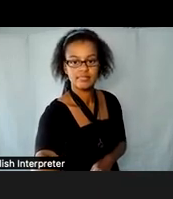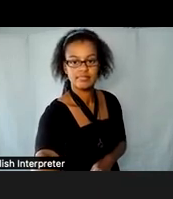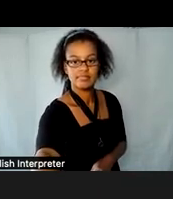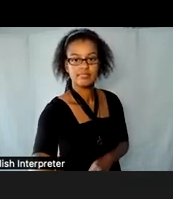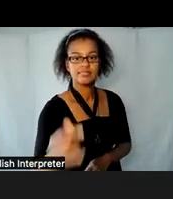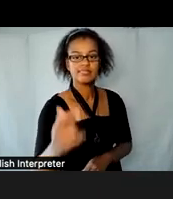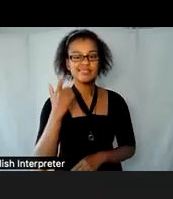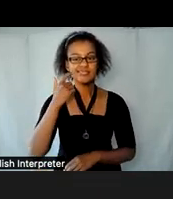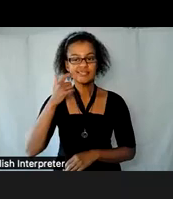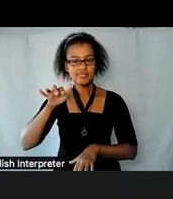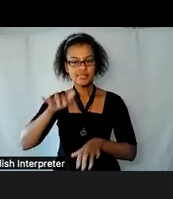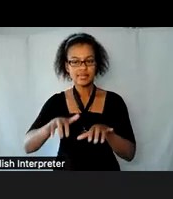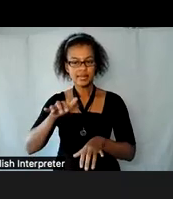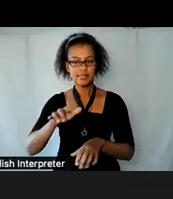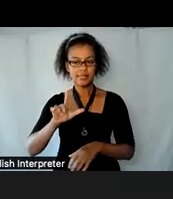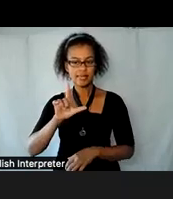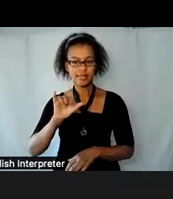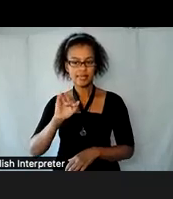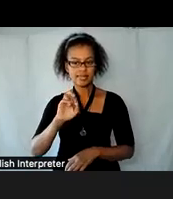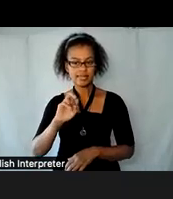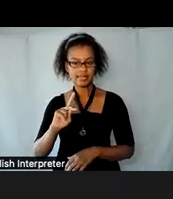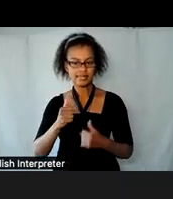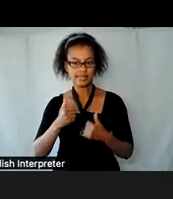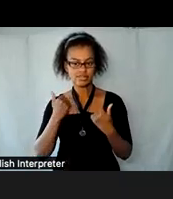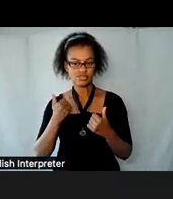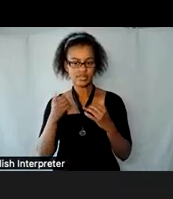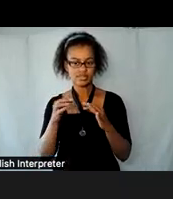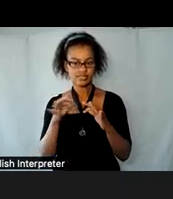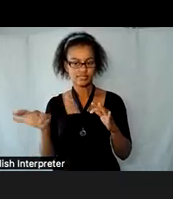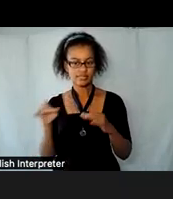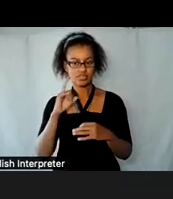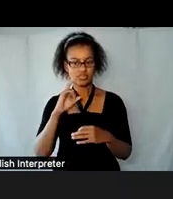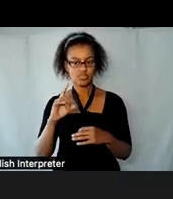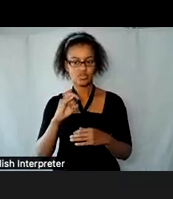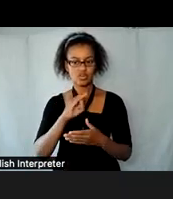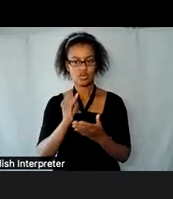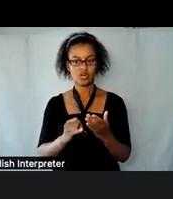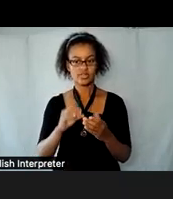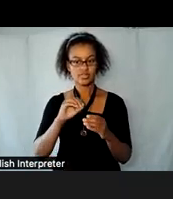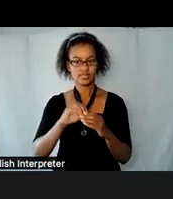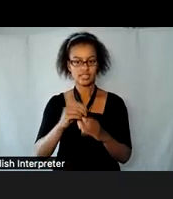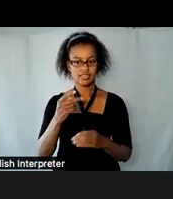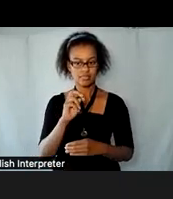including Arts in the Parks team. Because it was quite a bit of links and contacts.